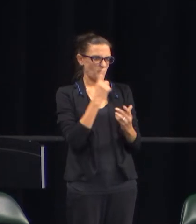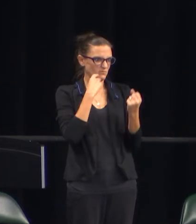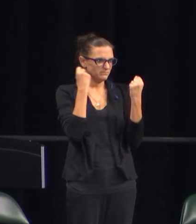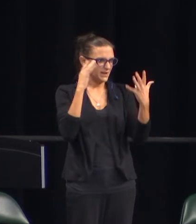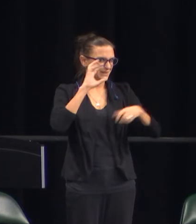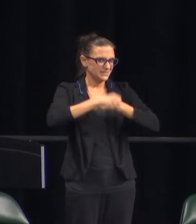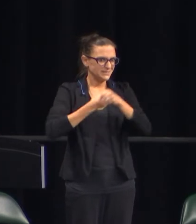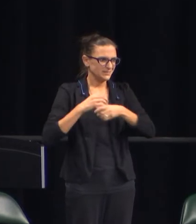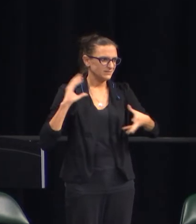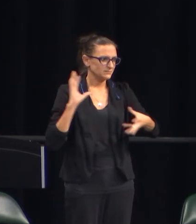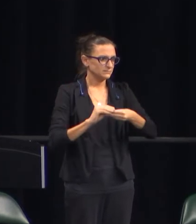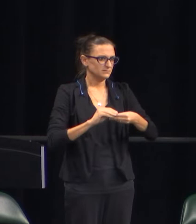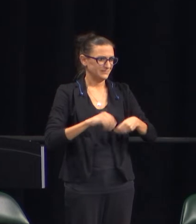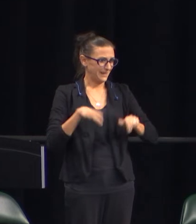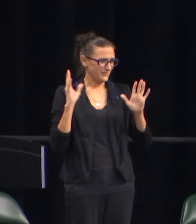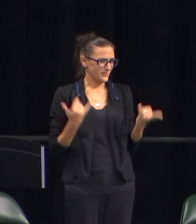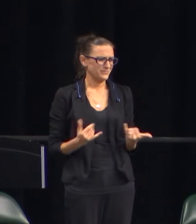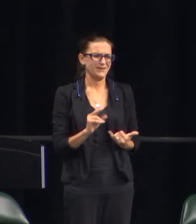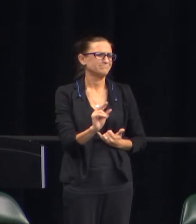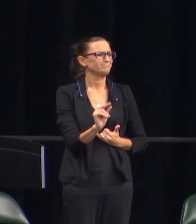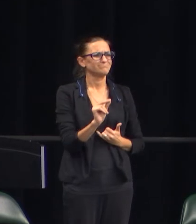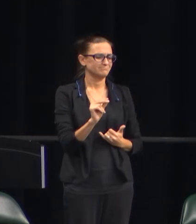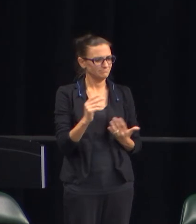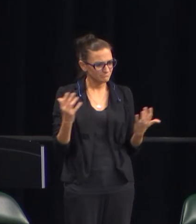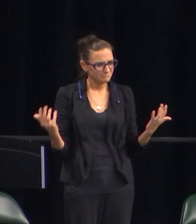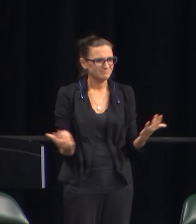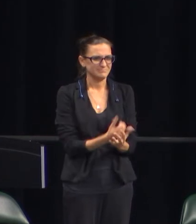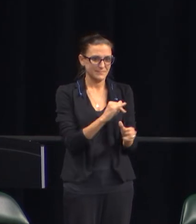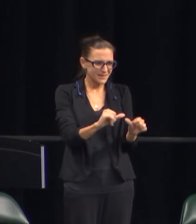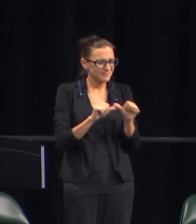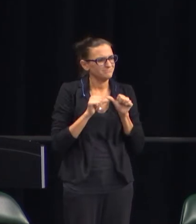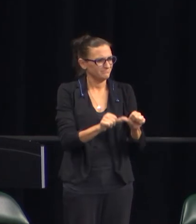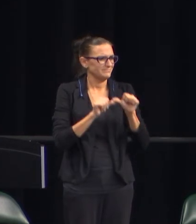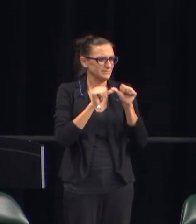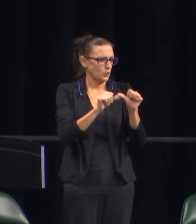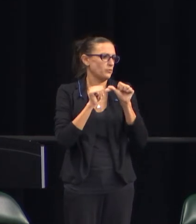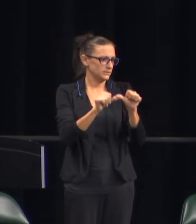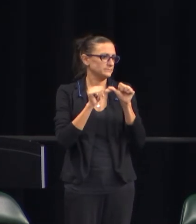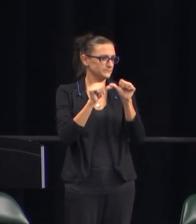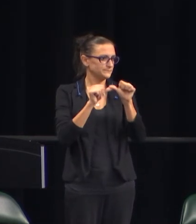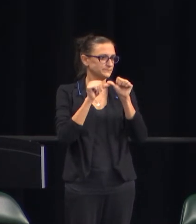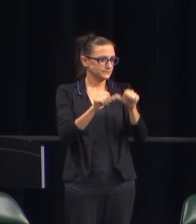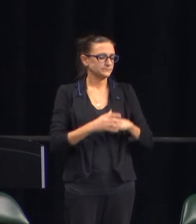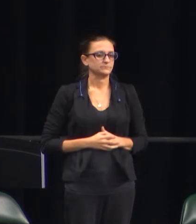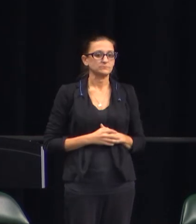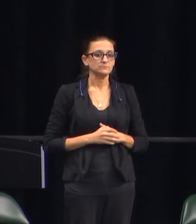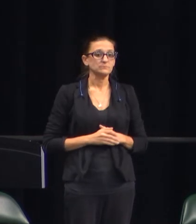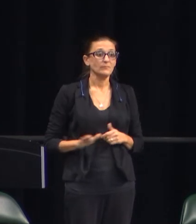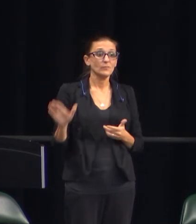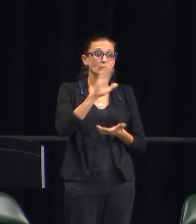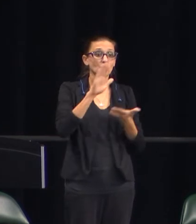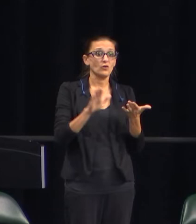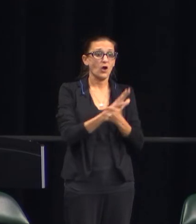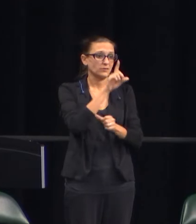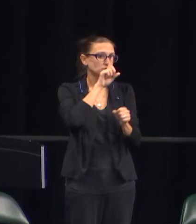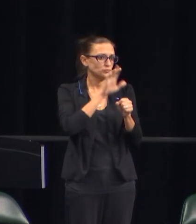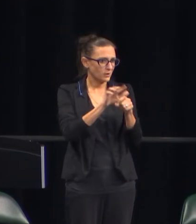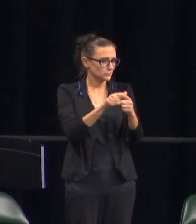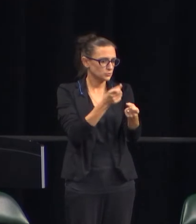Don't let up now. Take this momentum and keep going. Your college promises to support you